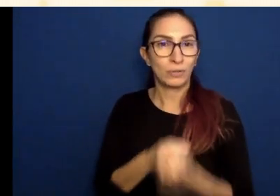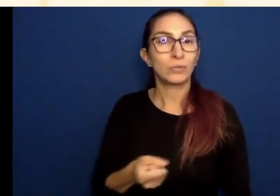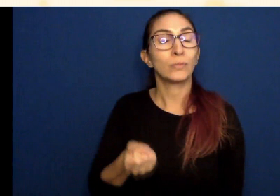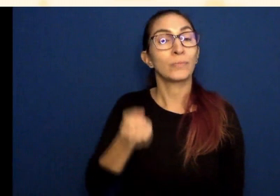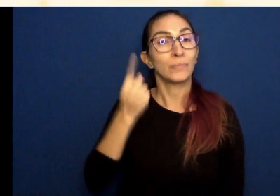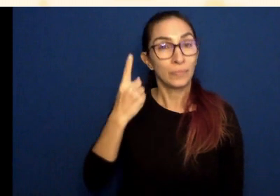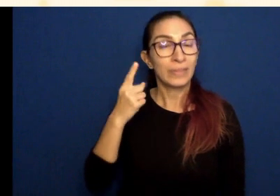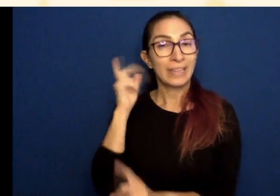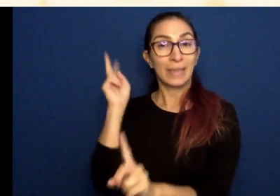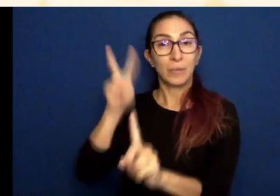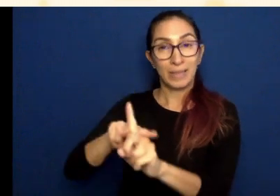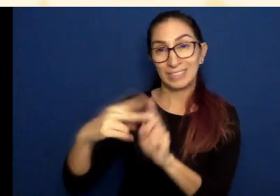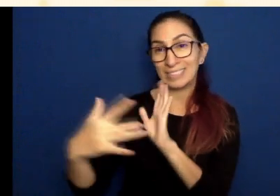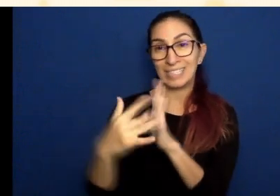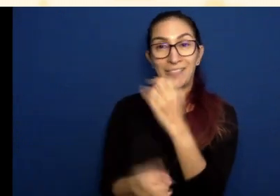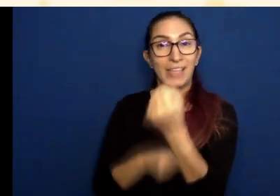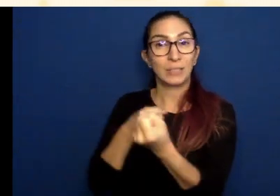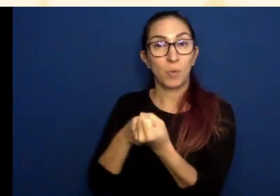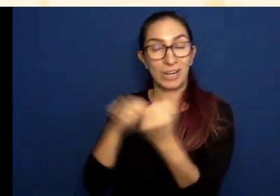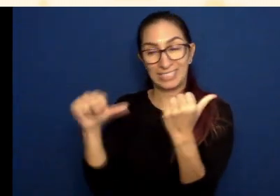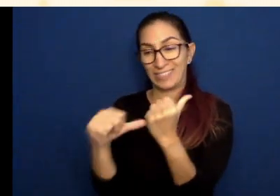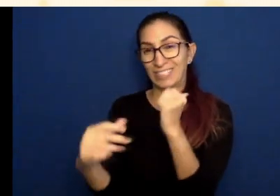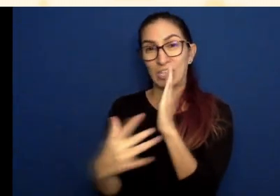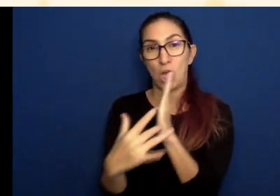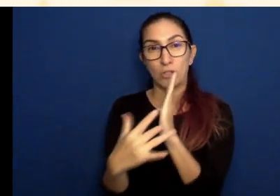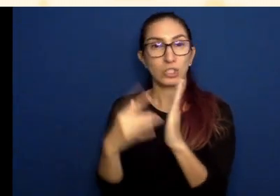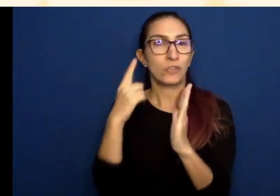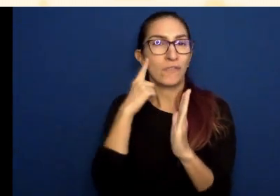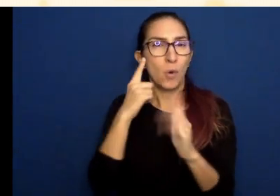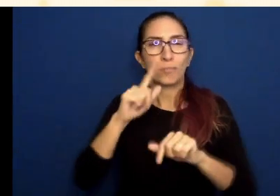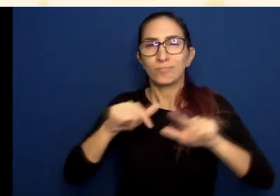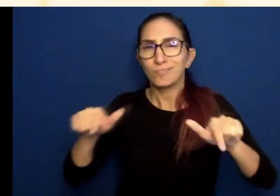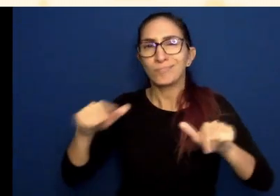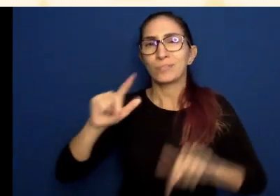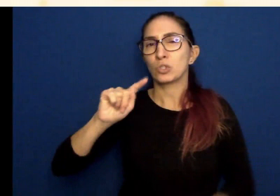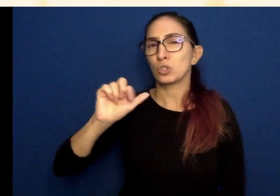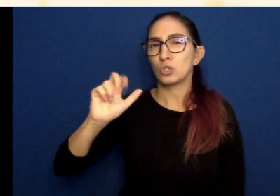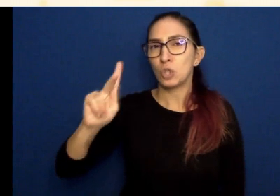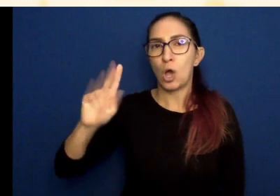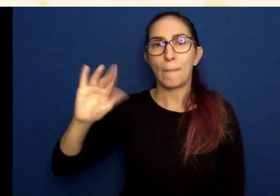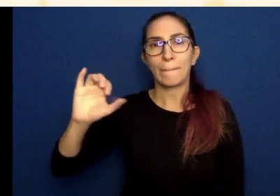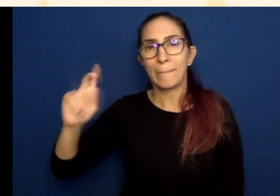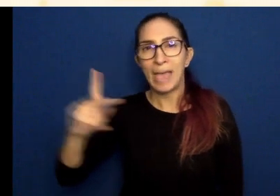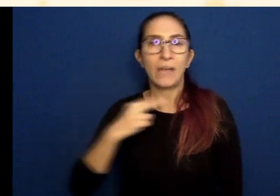to mobile is the concept of accessibility supported. This is a WCAG 2 concept, which basically says